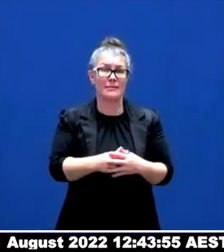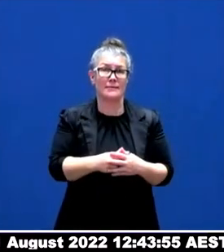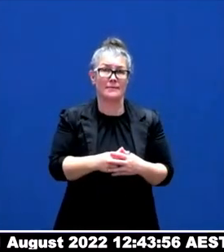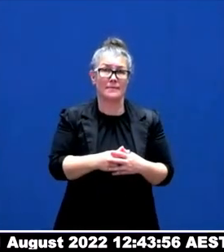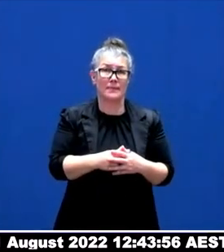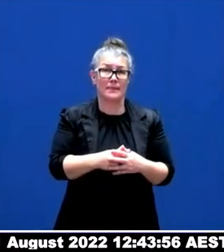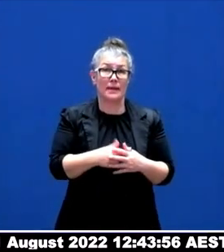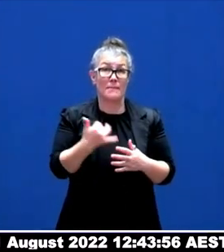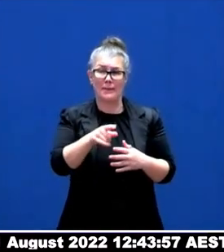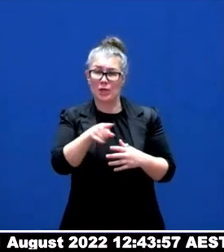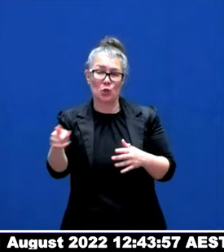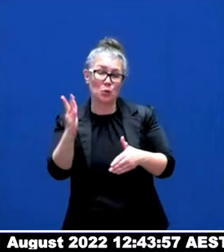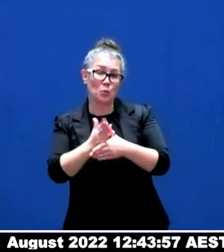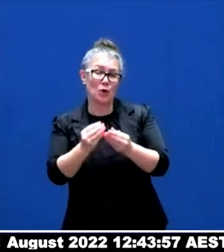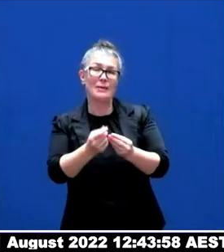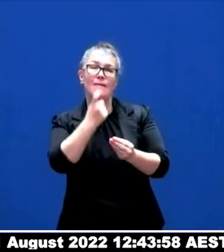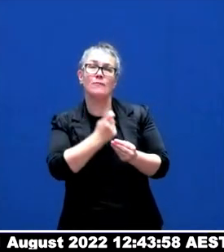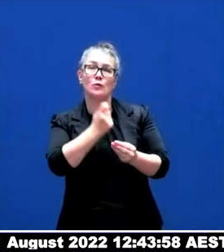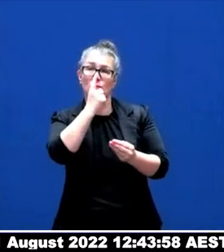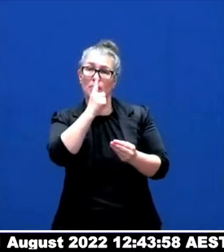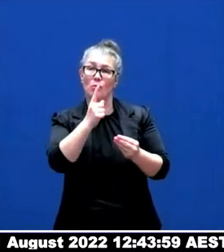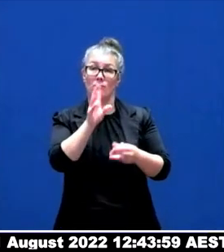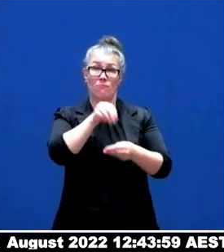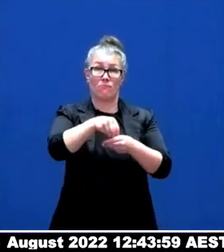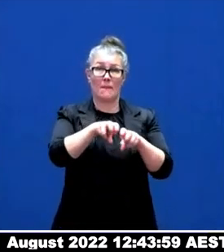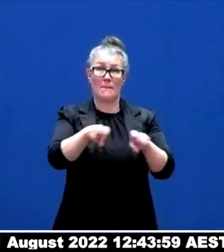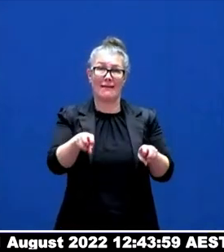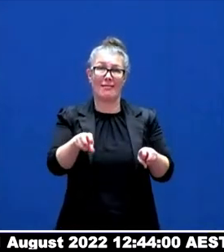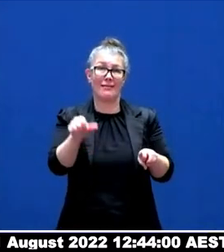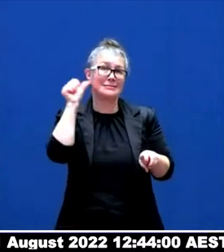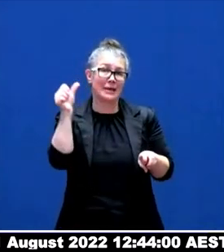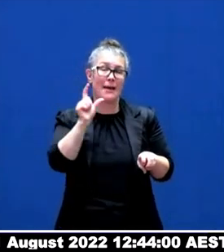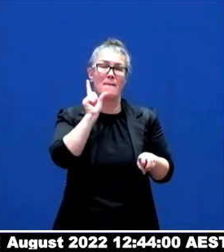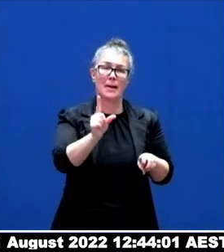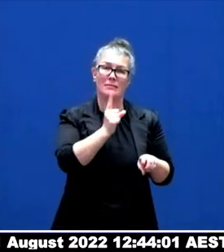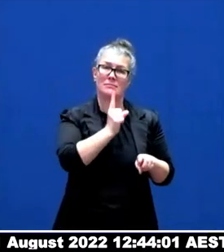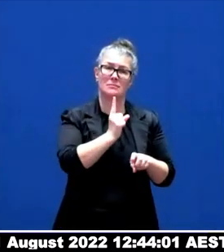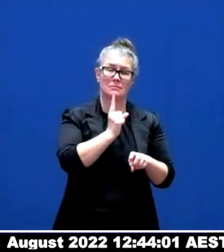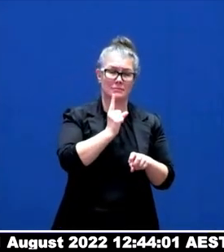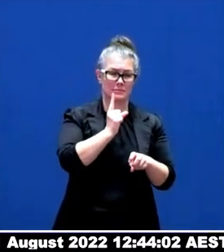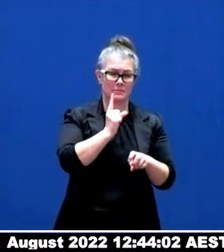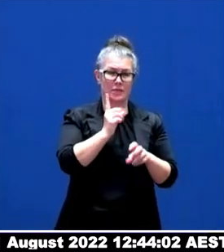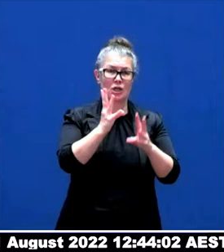of the members of the panel, but their message was that solving housing might be complex but it's not impossible.